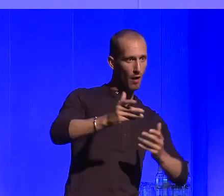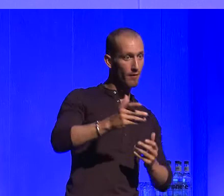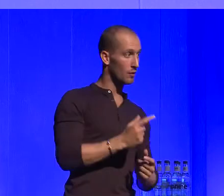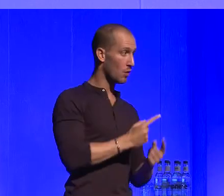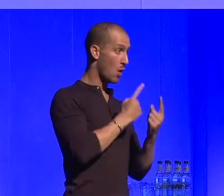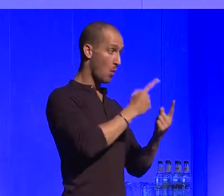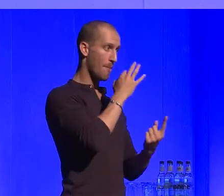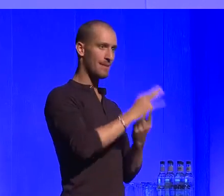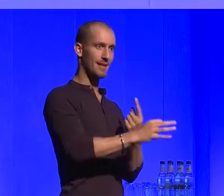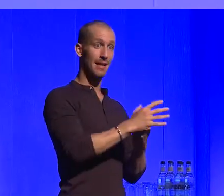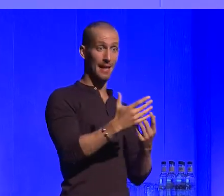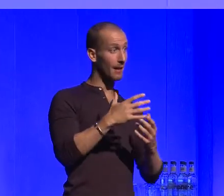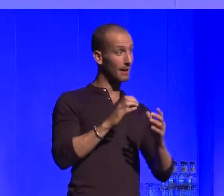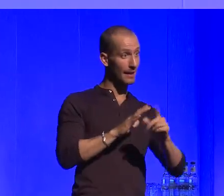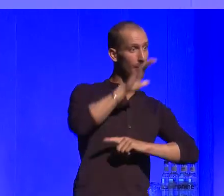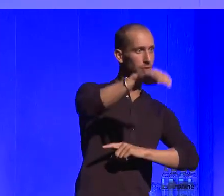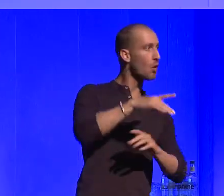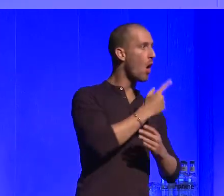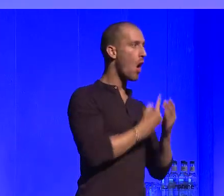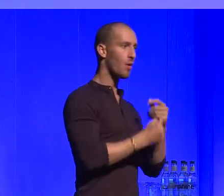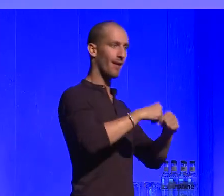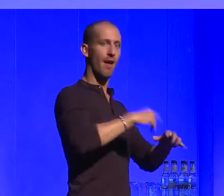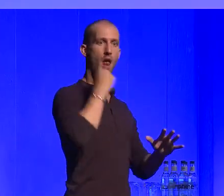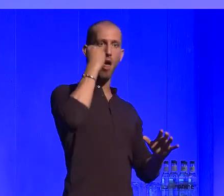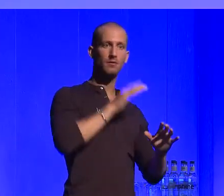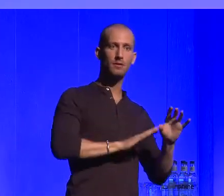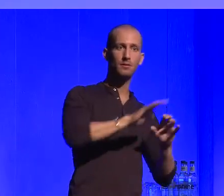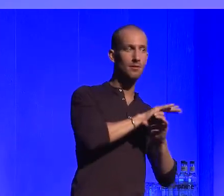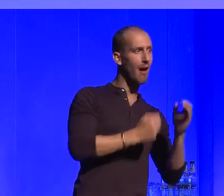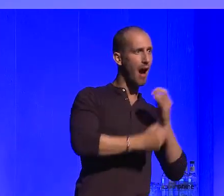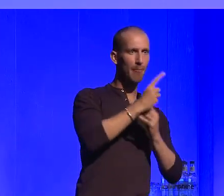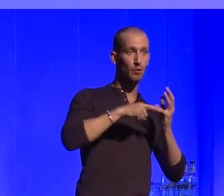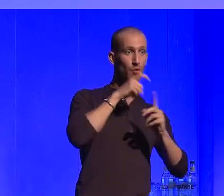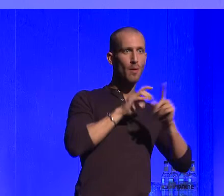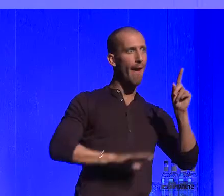So this is not just happening here; we want these conversations to be happening all over the country.